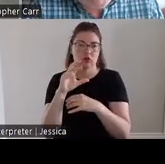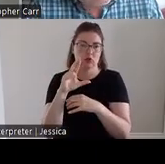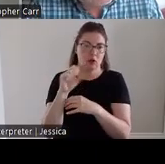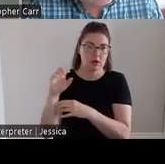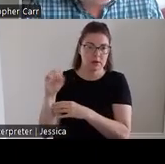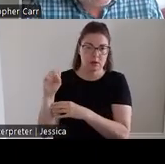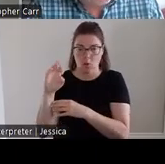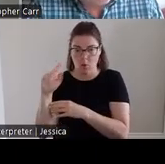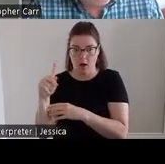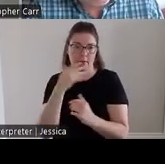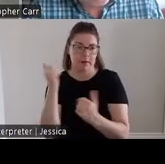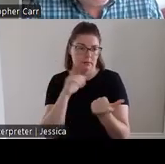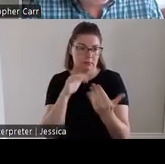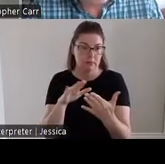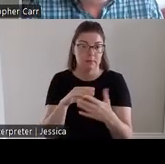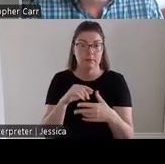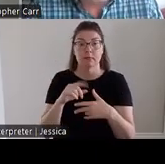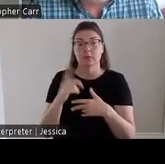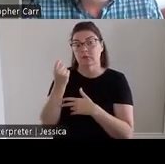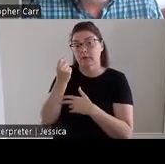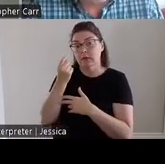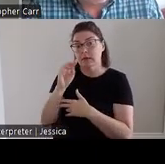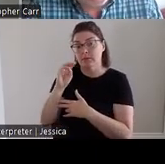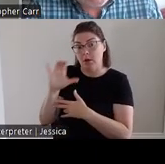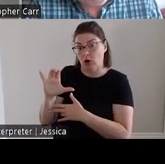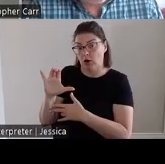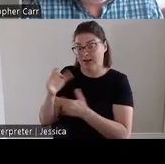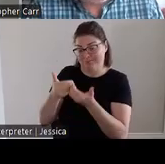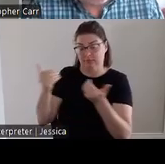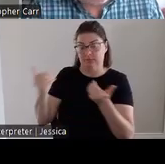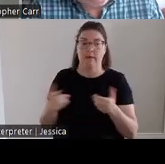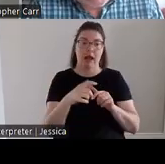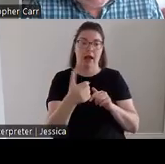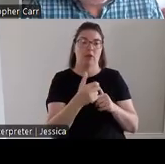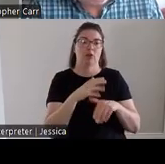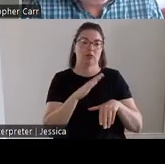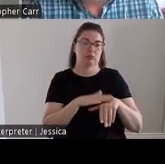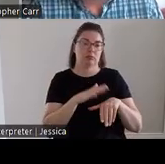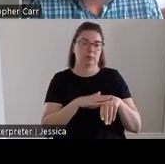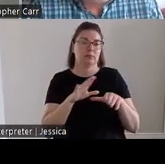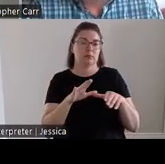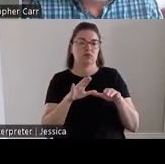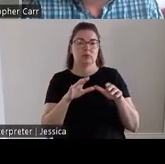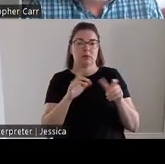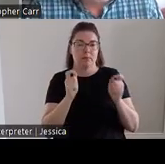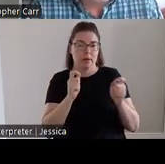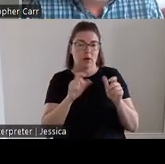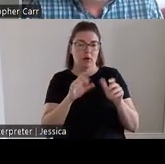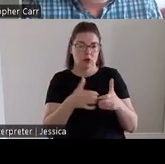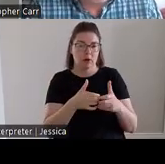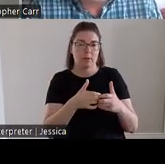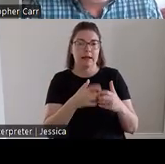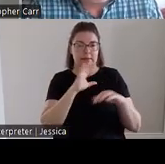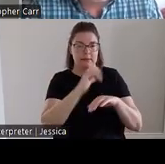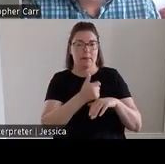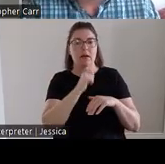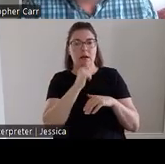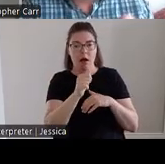Outside of MARC, the NISO Accessibility Remediation Group has been developing a non-MARC standard to describe remediated resources.